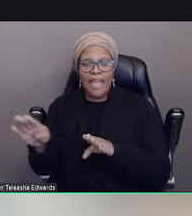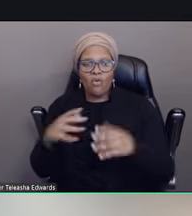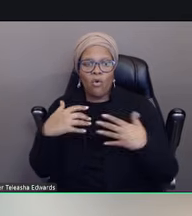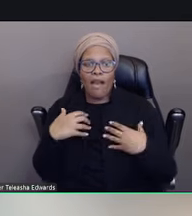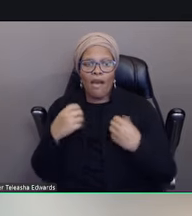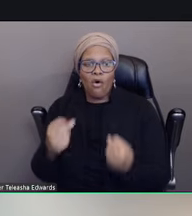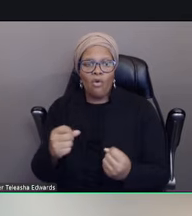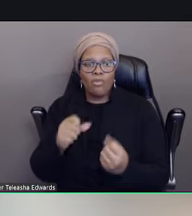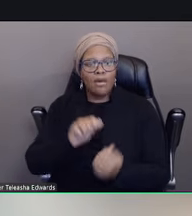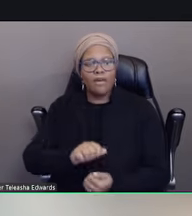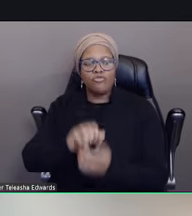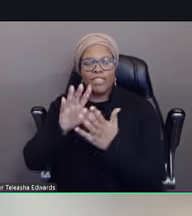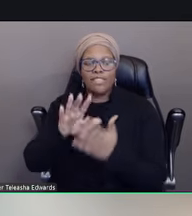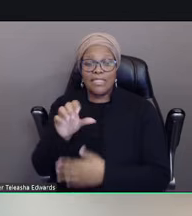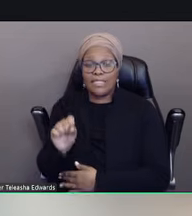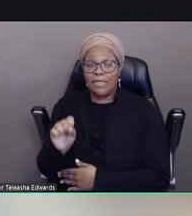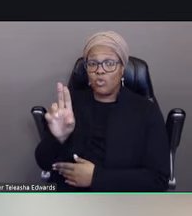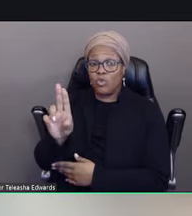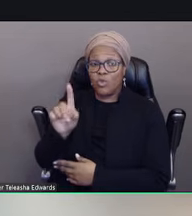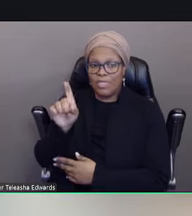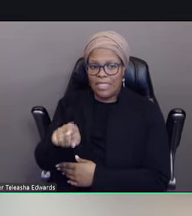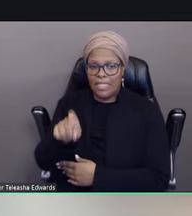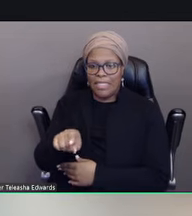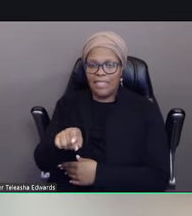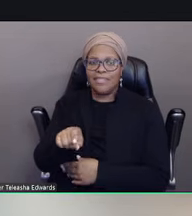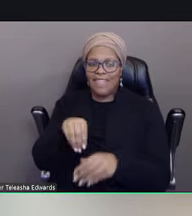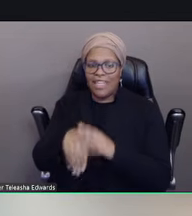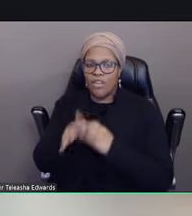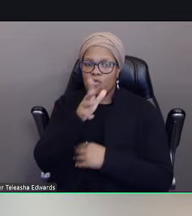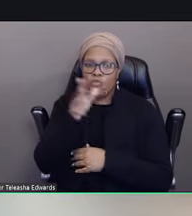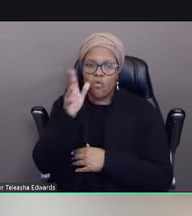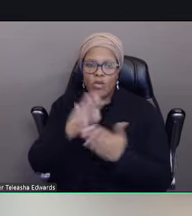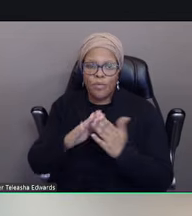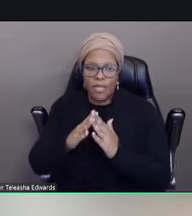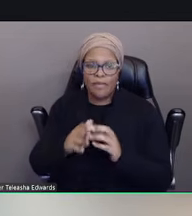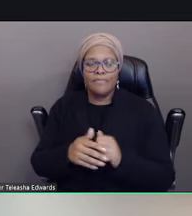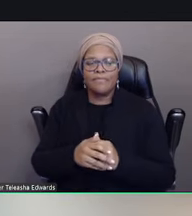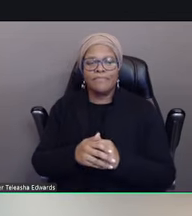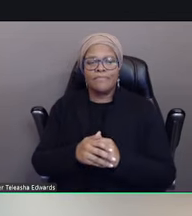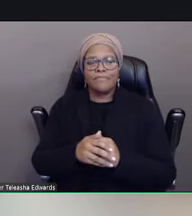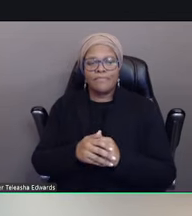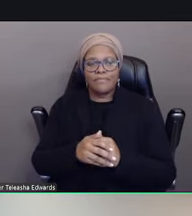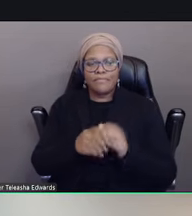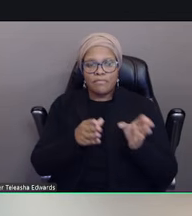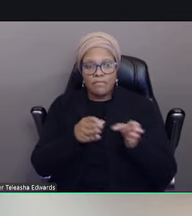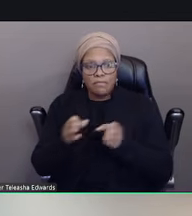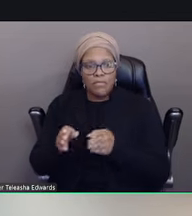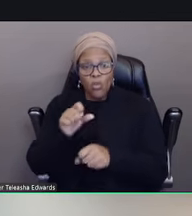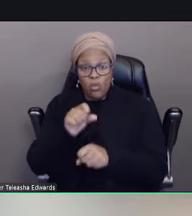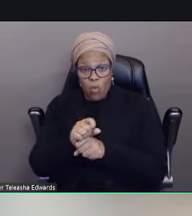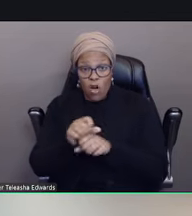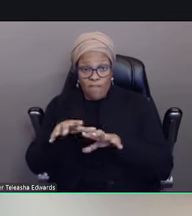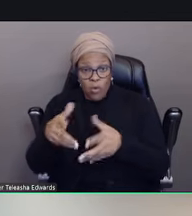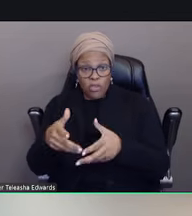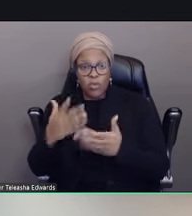substance use needs of our rural community. With workforce, we want to build a resilient workforce,